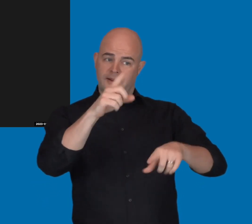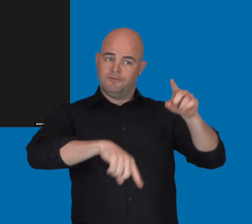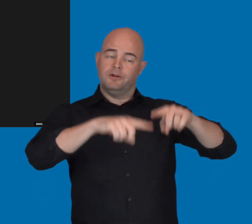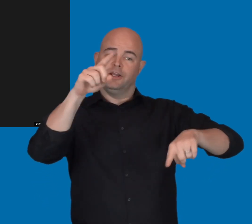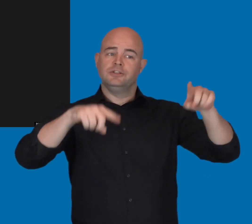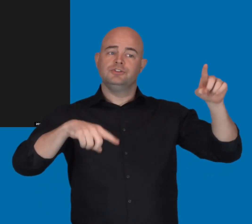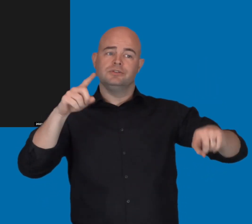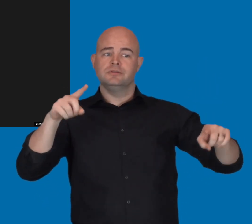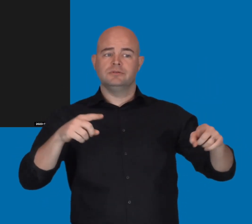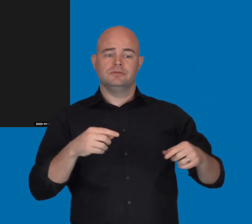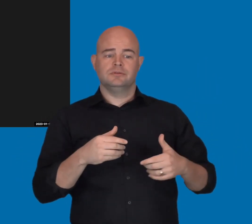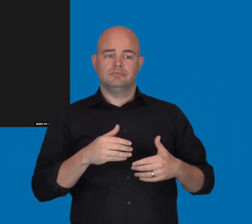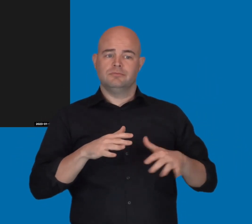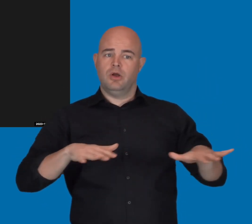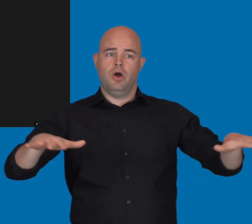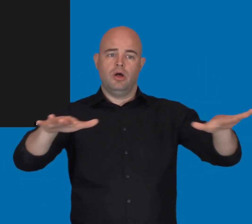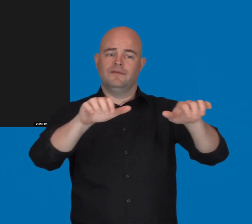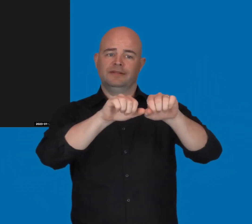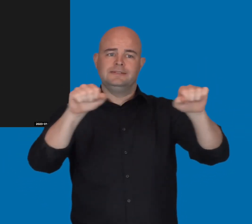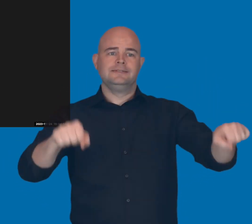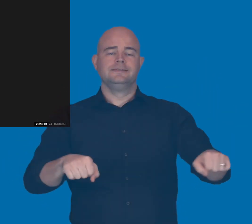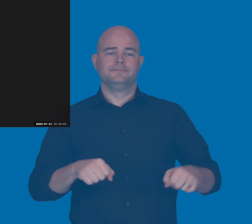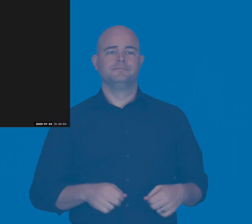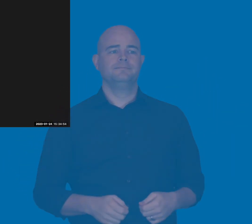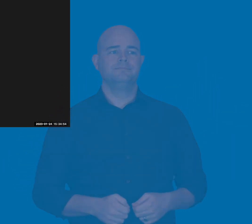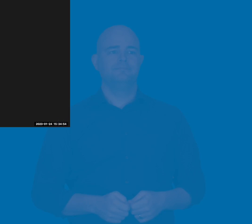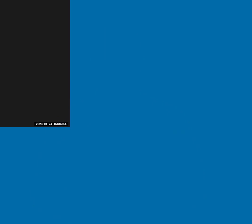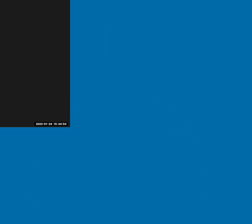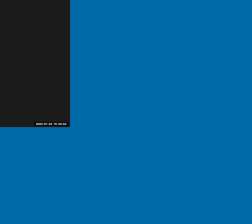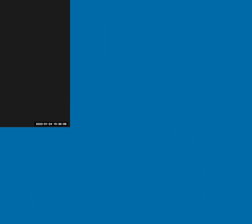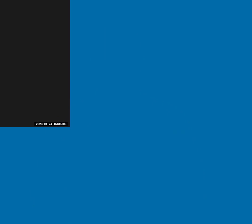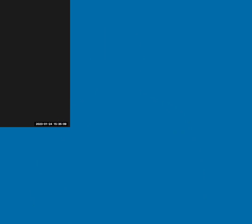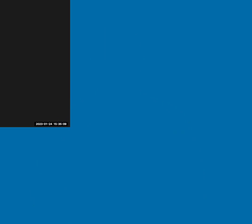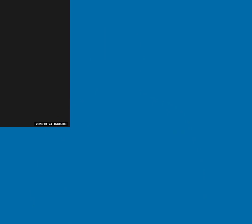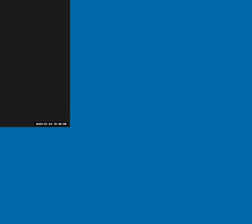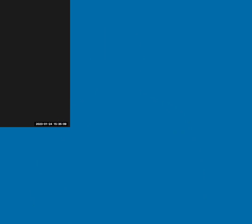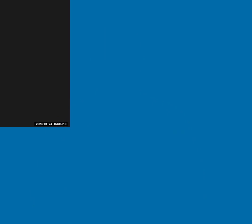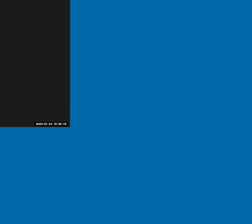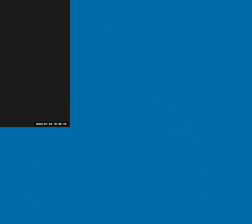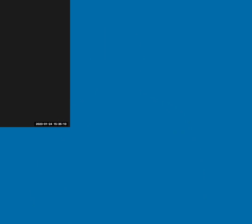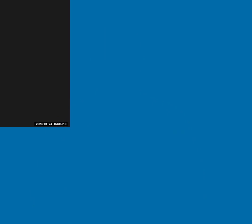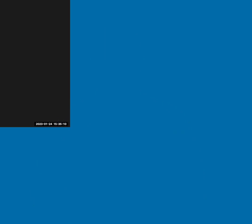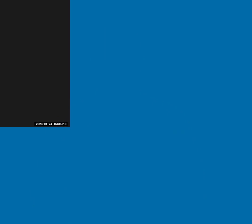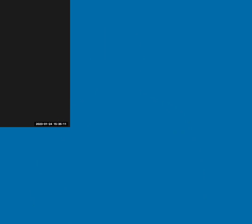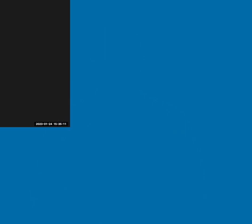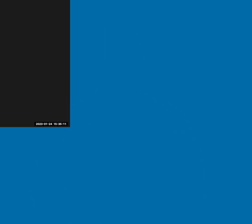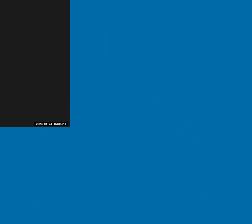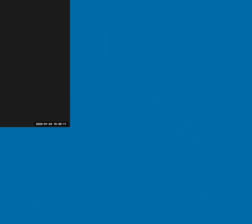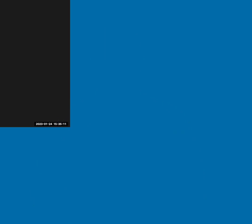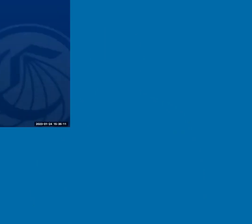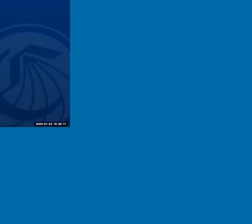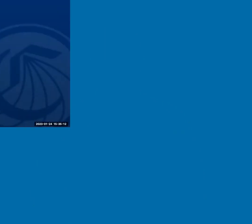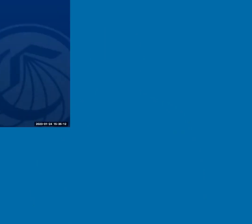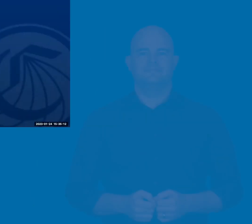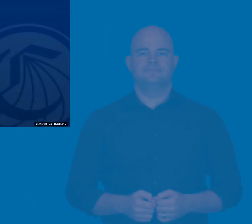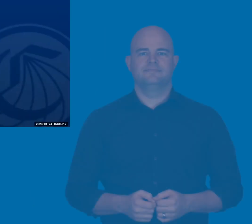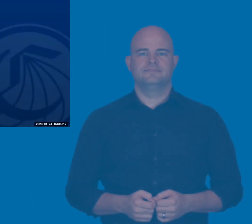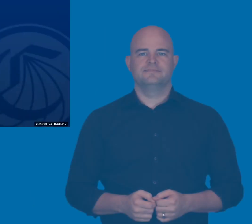And I agree there needs to be checks on both sides of that, but I don't think you know, putting up front